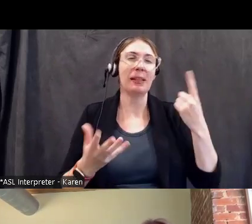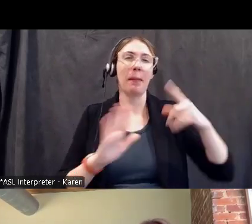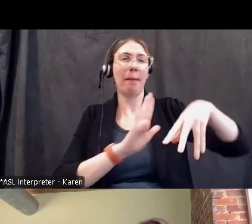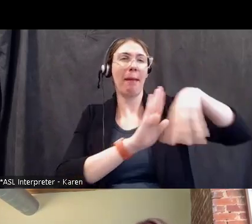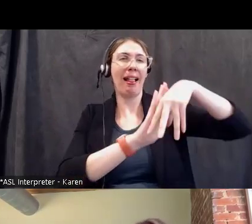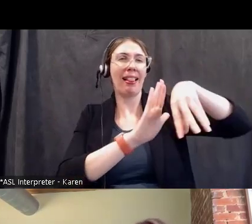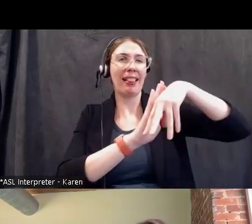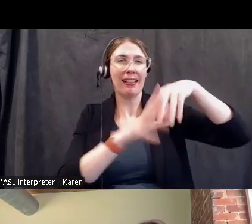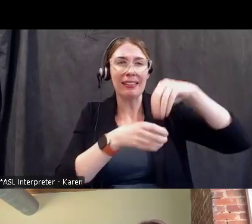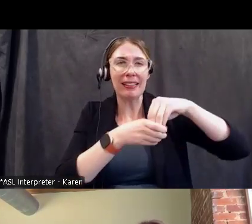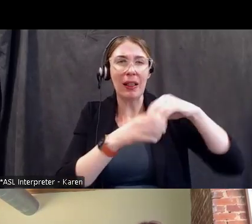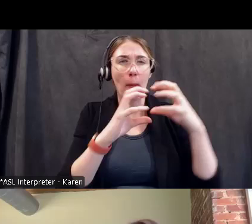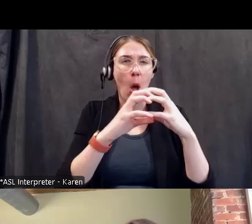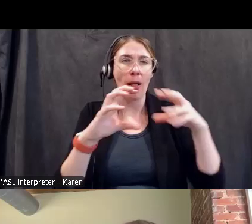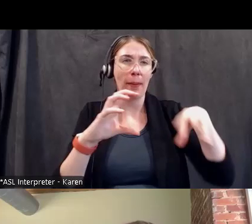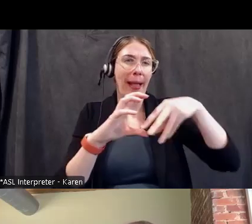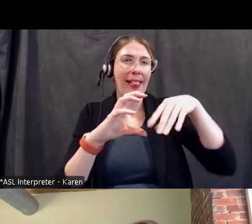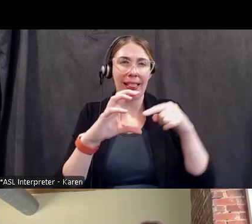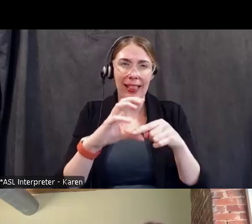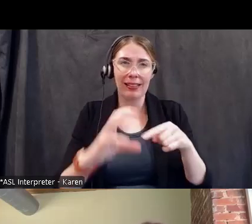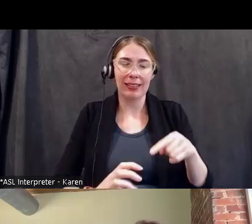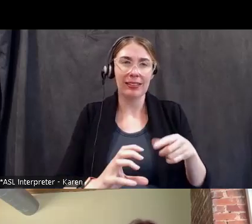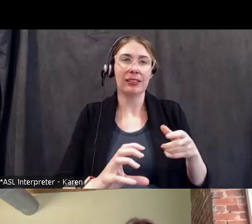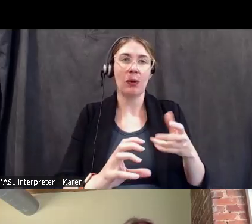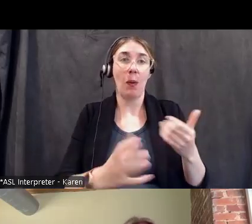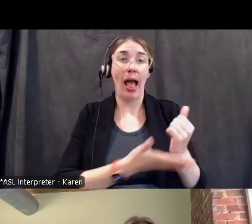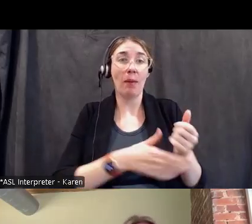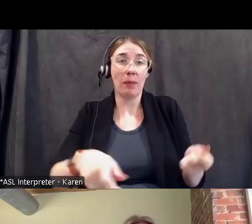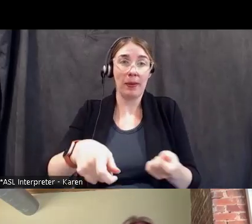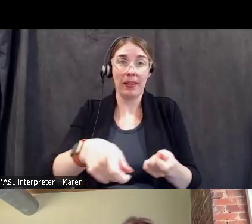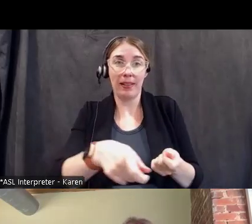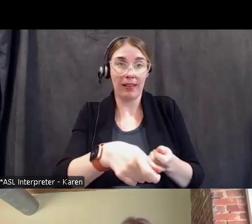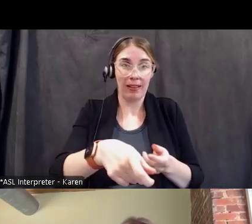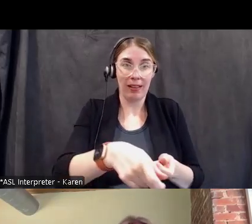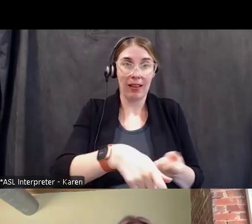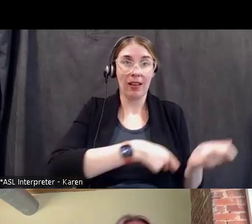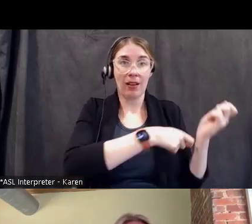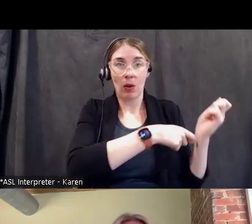and then you just kind of help them line up and then they hit the ball and then you walk with them